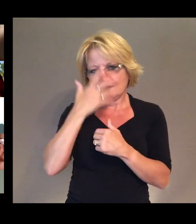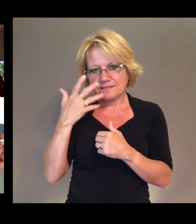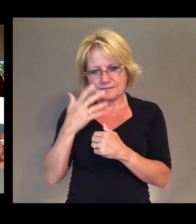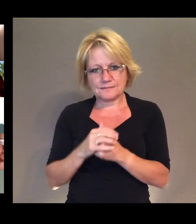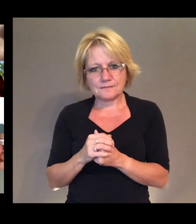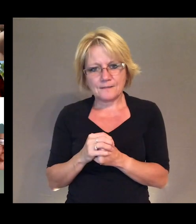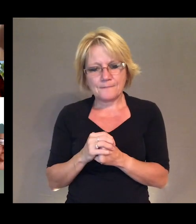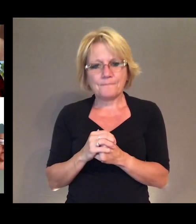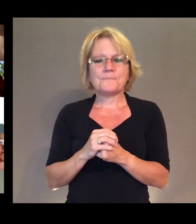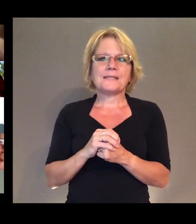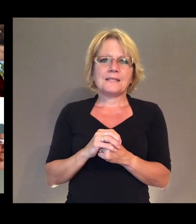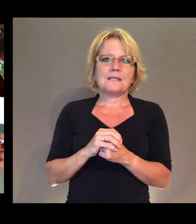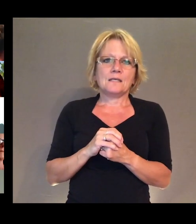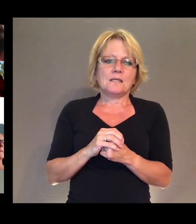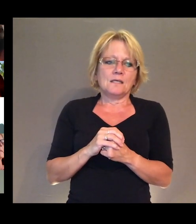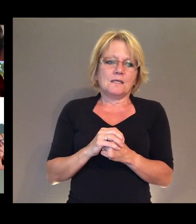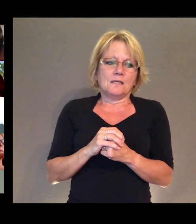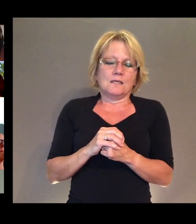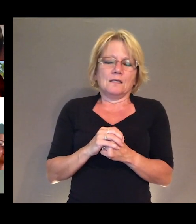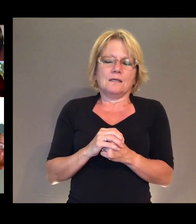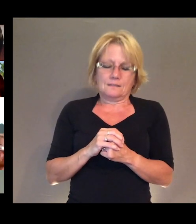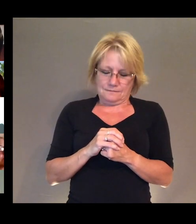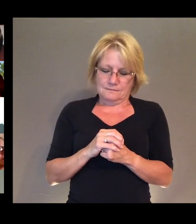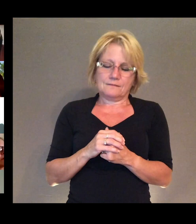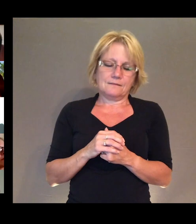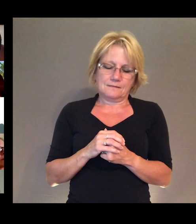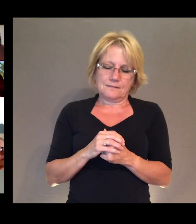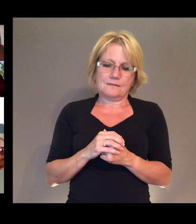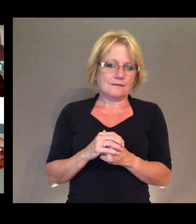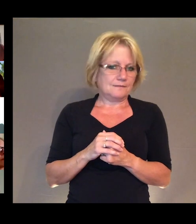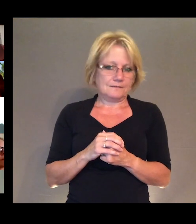And it is absolutely unequivocal that we need to do better.